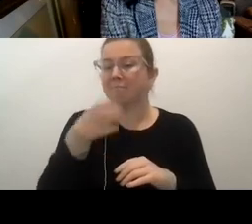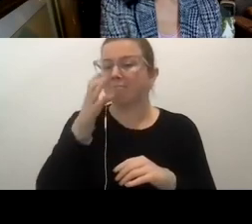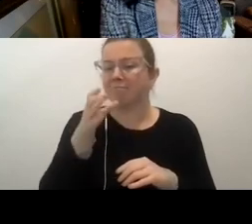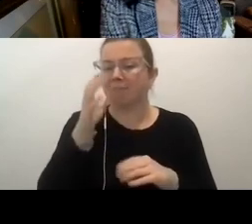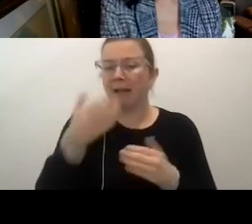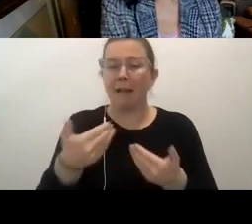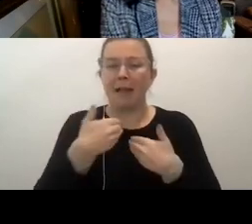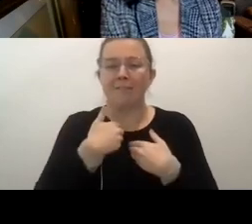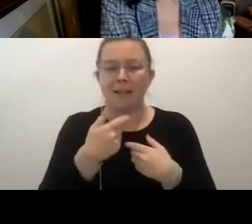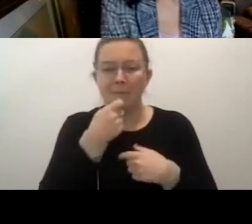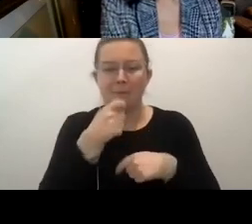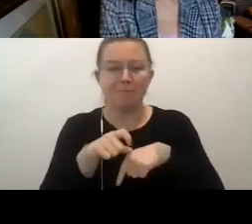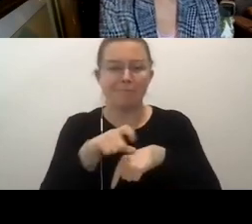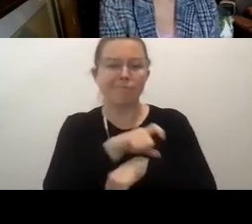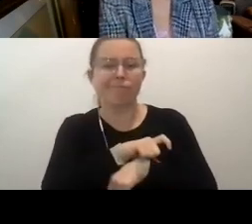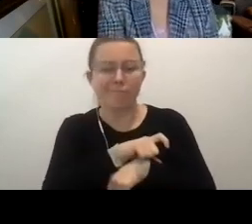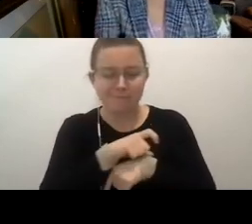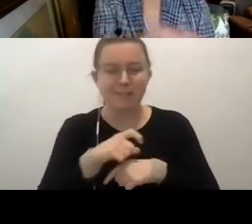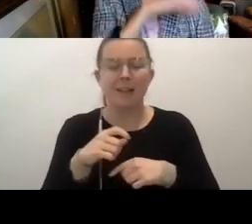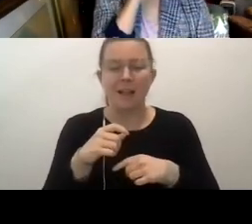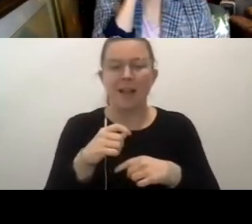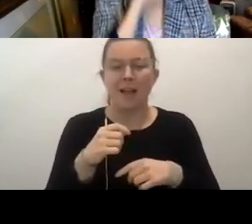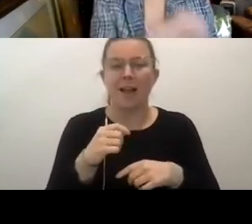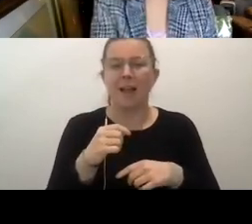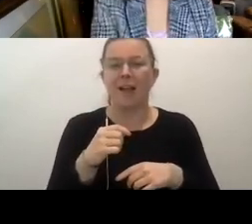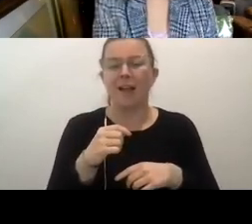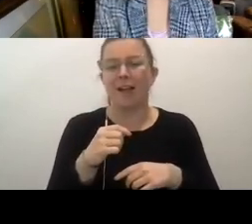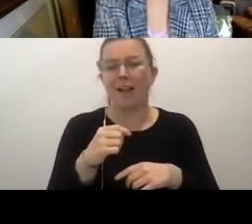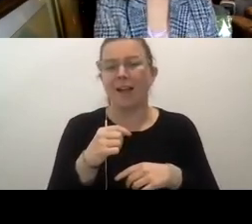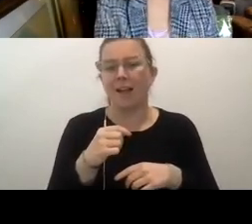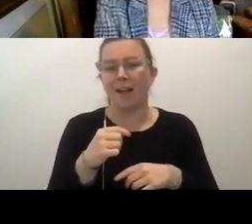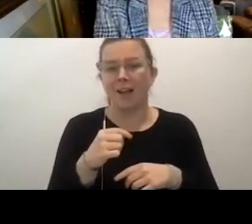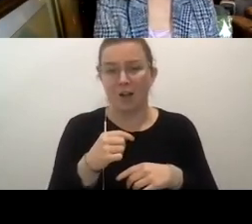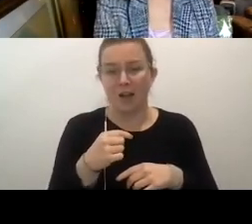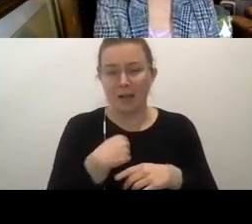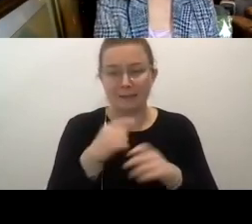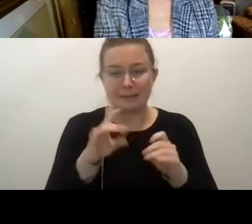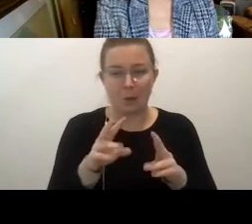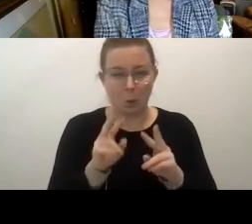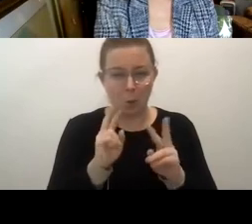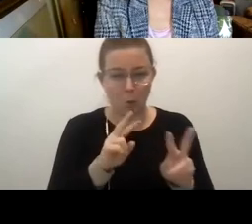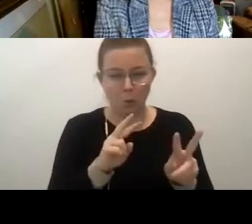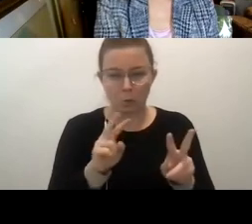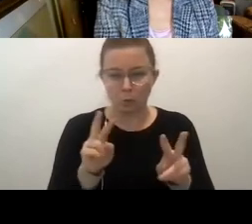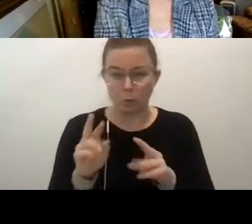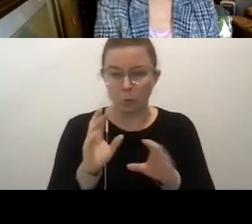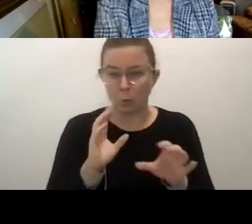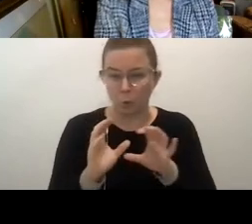a couple of drinks) I just started to watch people communicate and then I started to get